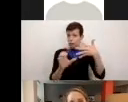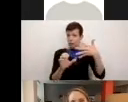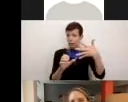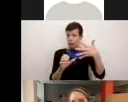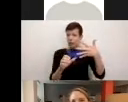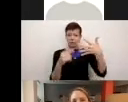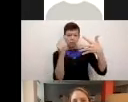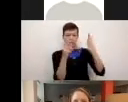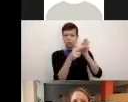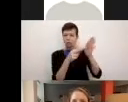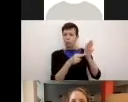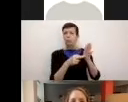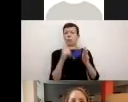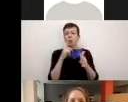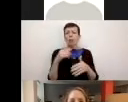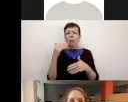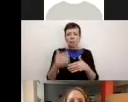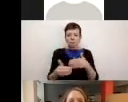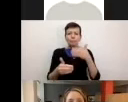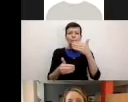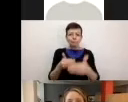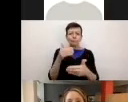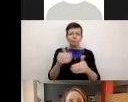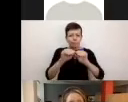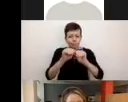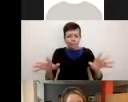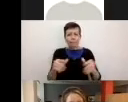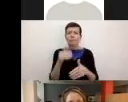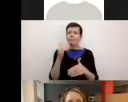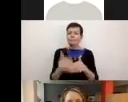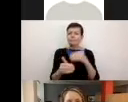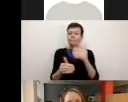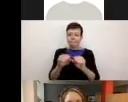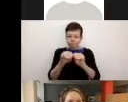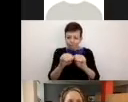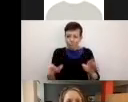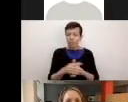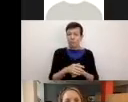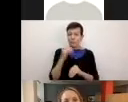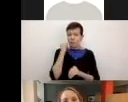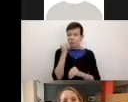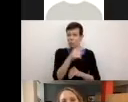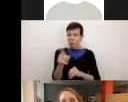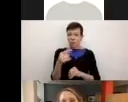roll those programs out. If you have specific questions about these programs, please feel free to reach out to